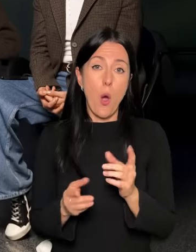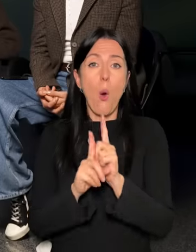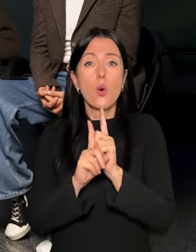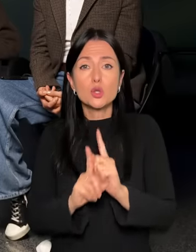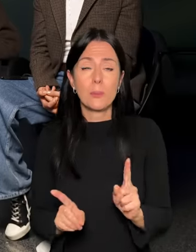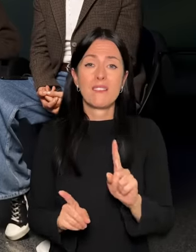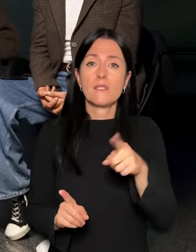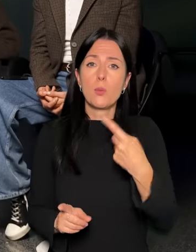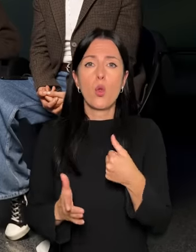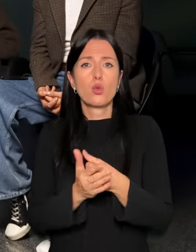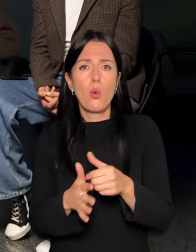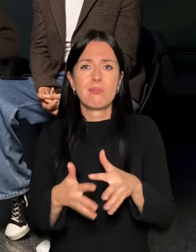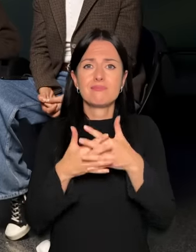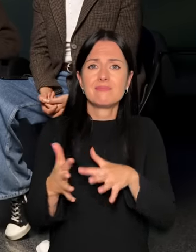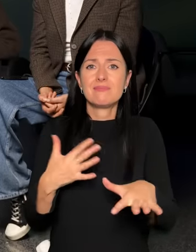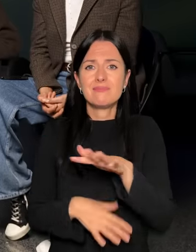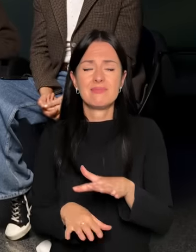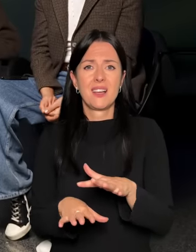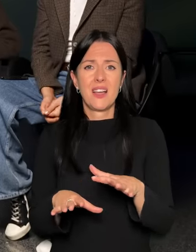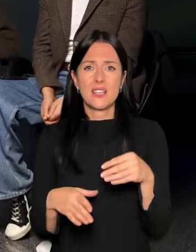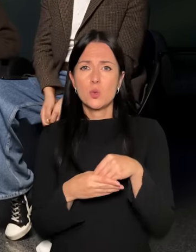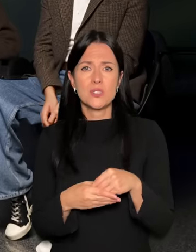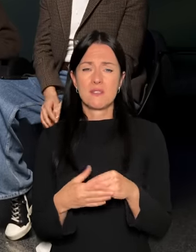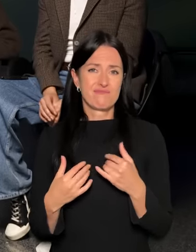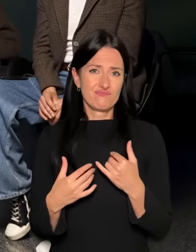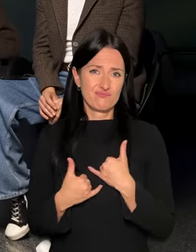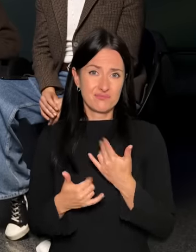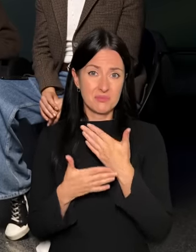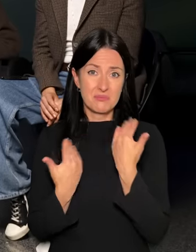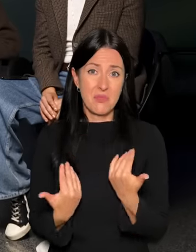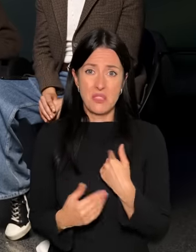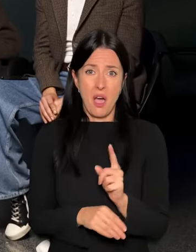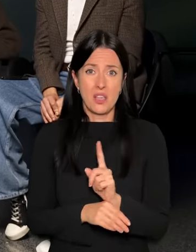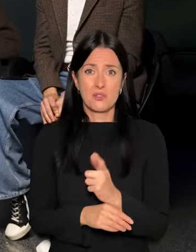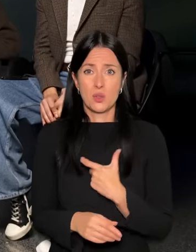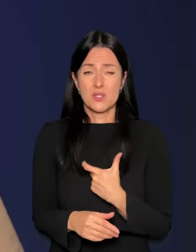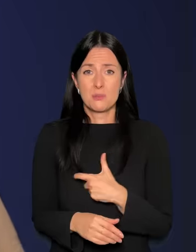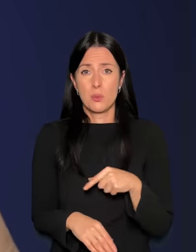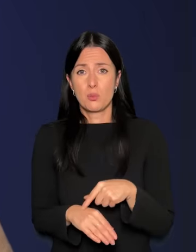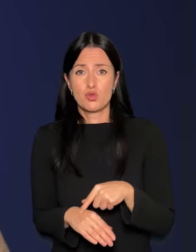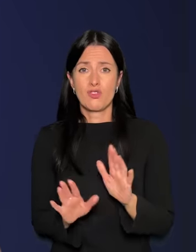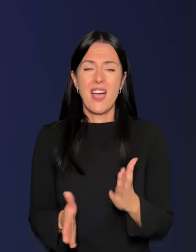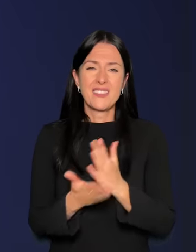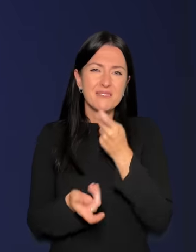requirements for space inclusivity. I feel comfortable everywhere.